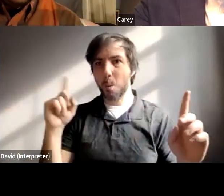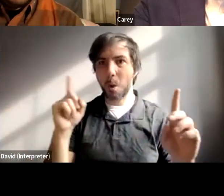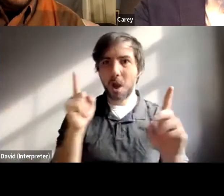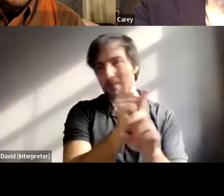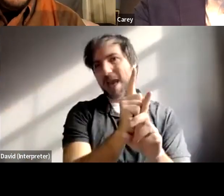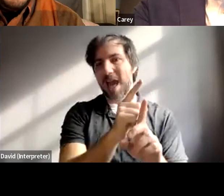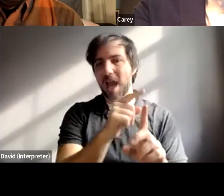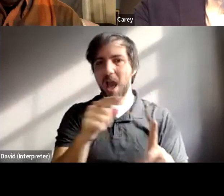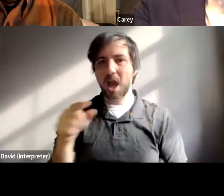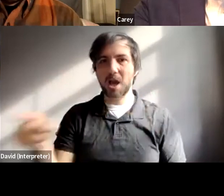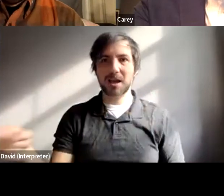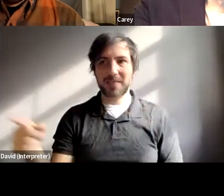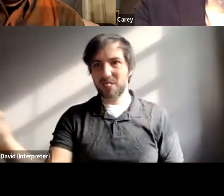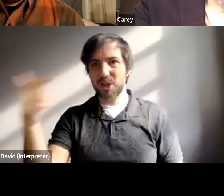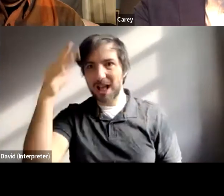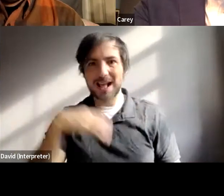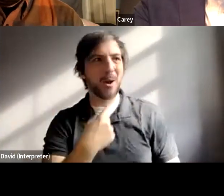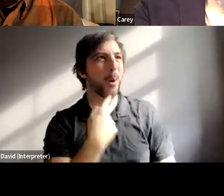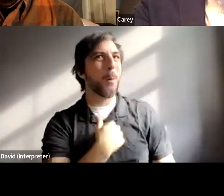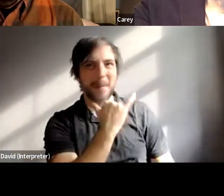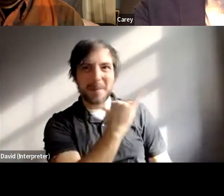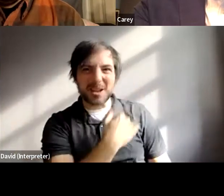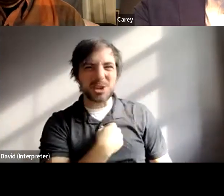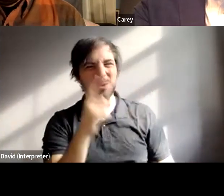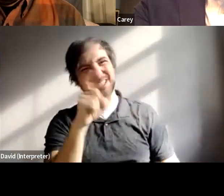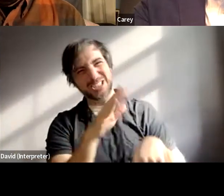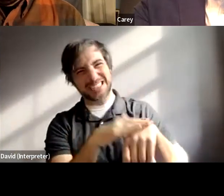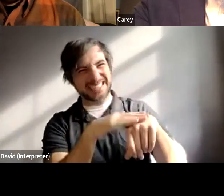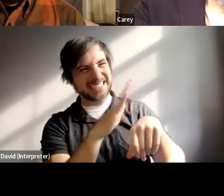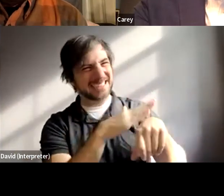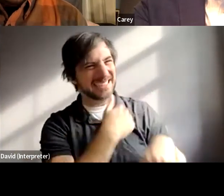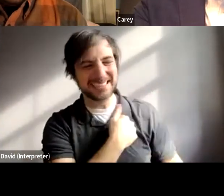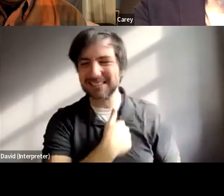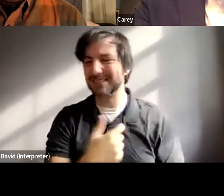. I should have warned you. It's a different mindset